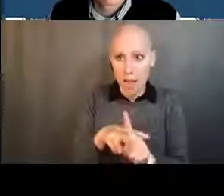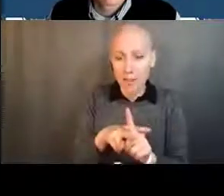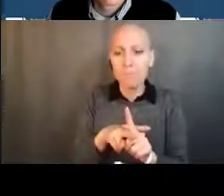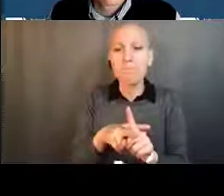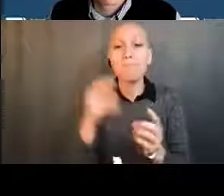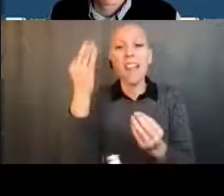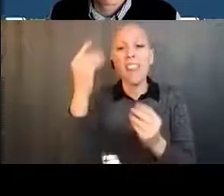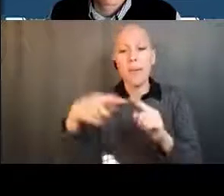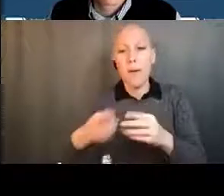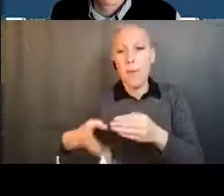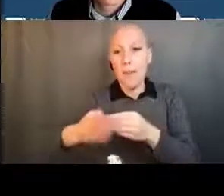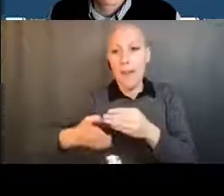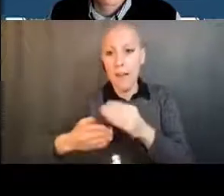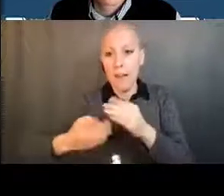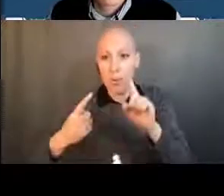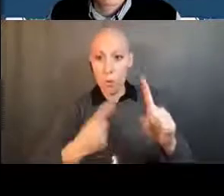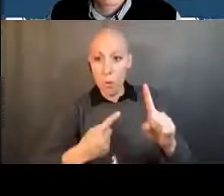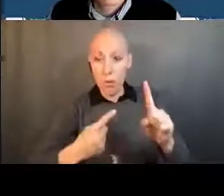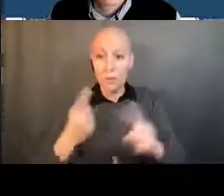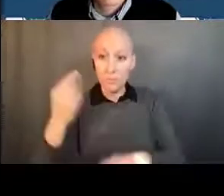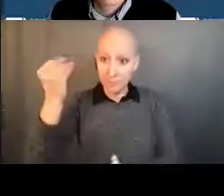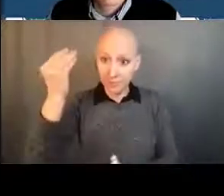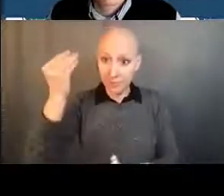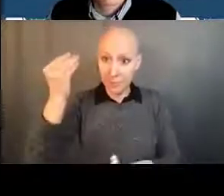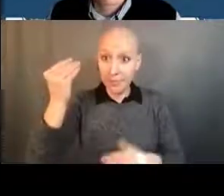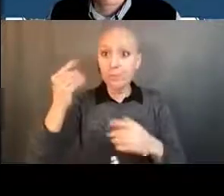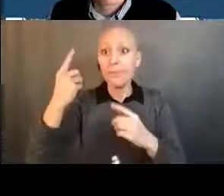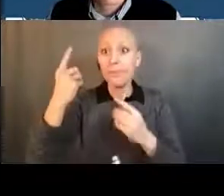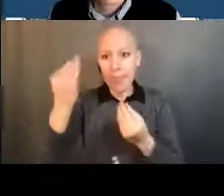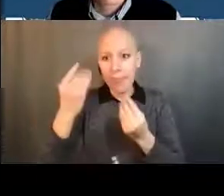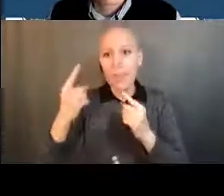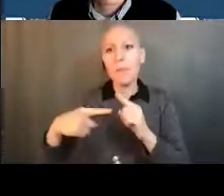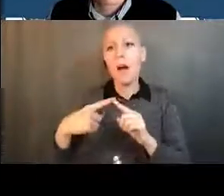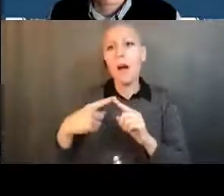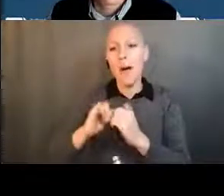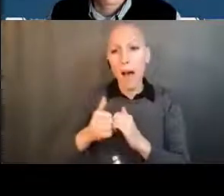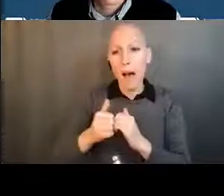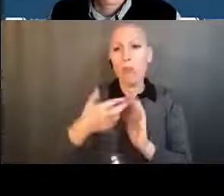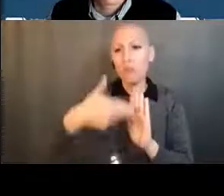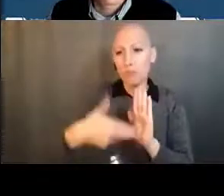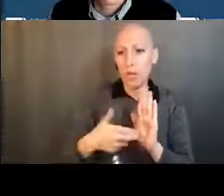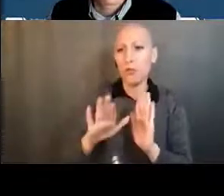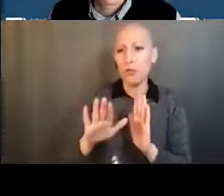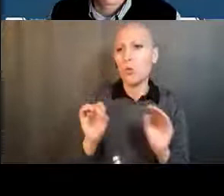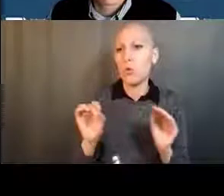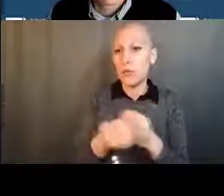to really think about how you want to register your organization. So let's walk through the registrations